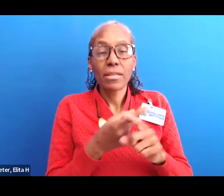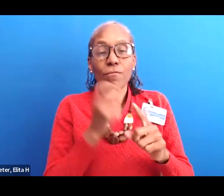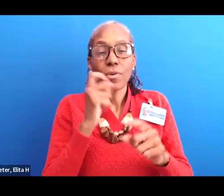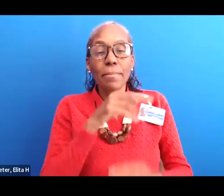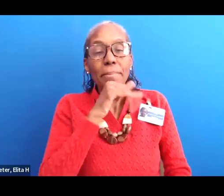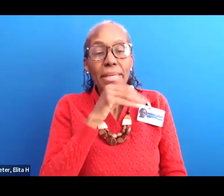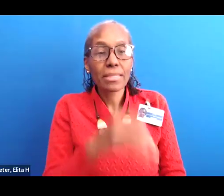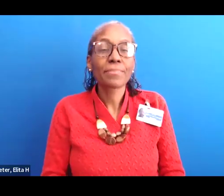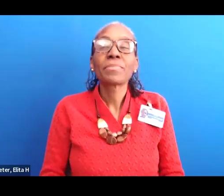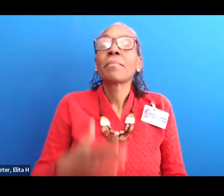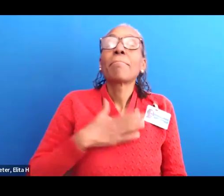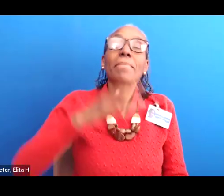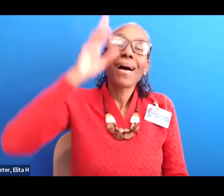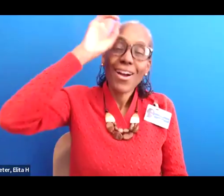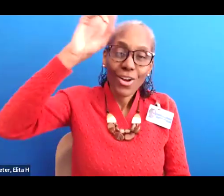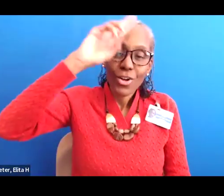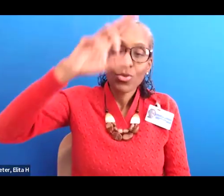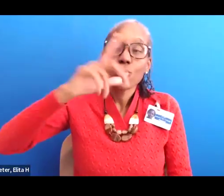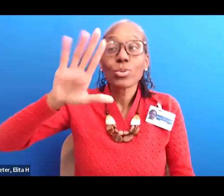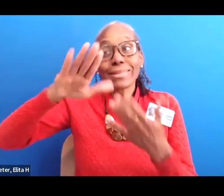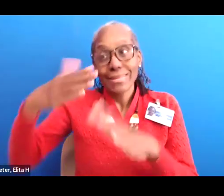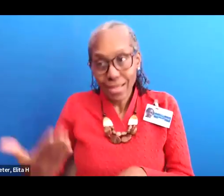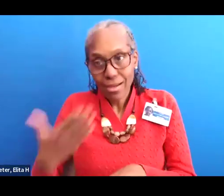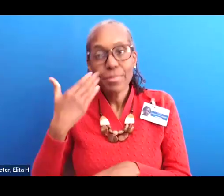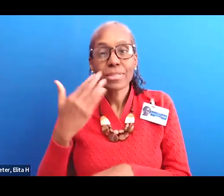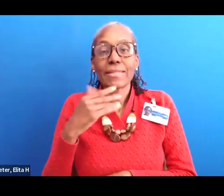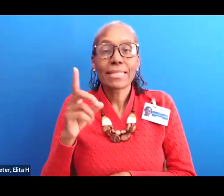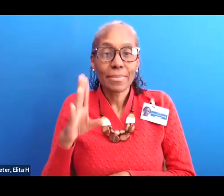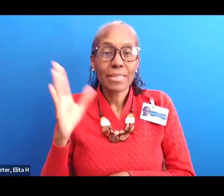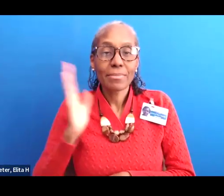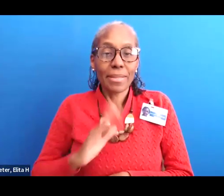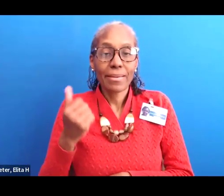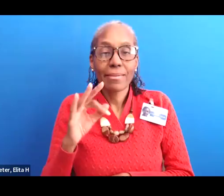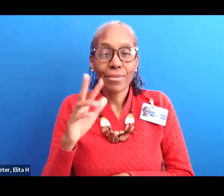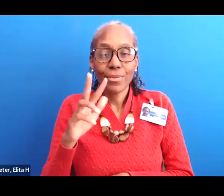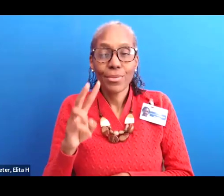I had an uncle that died from diabetes in 1932, but because